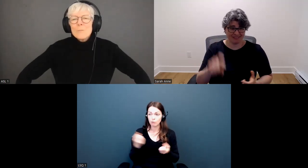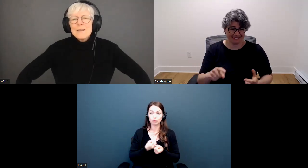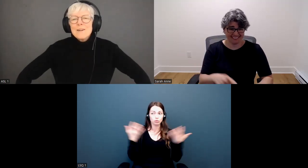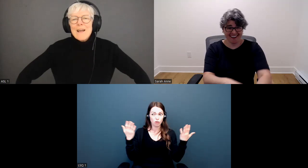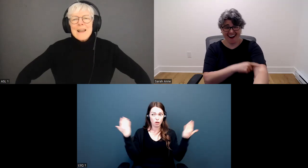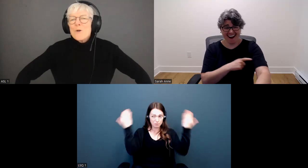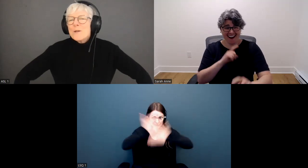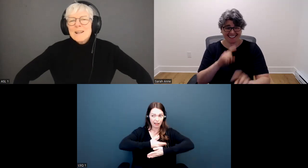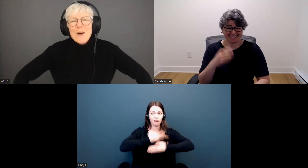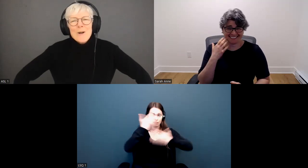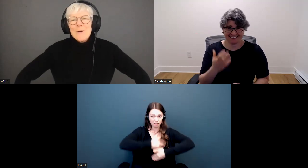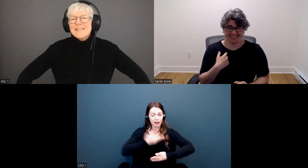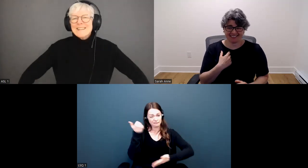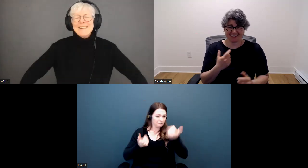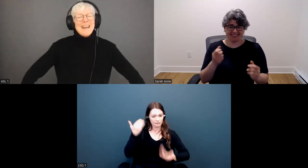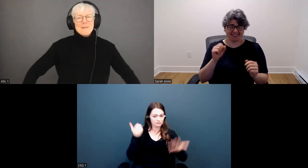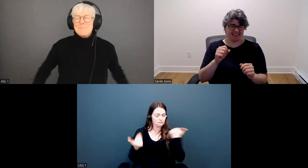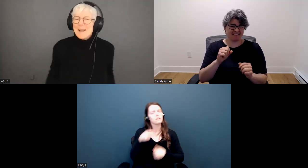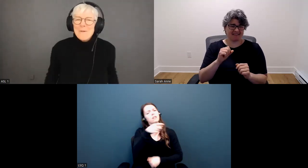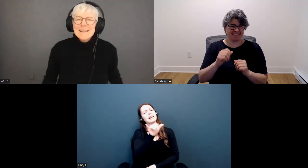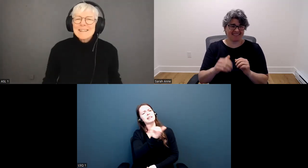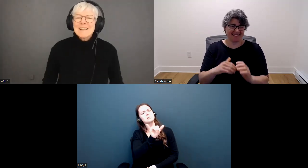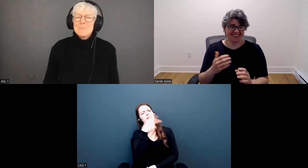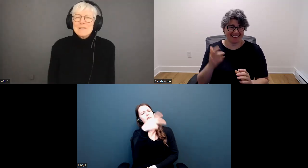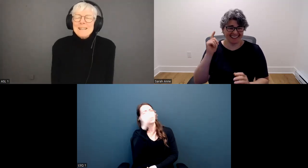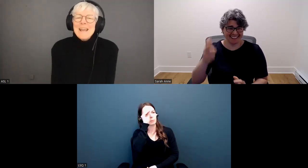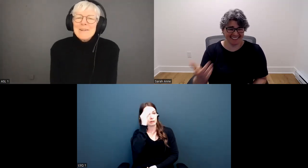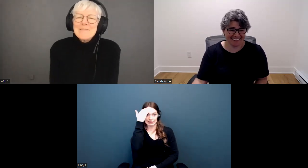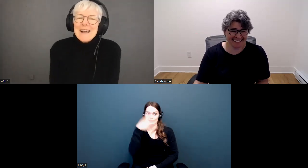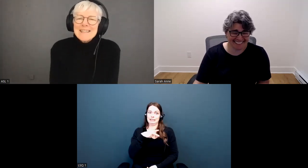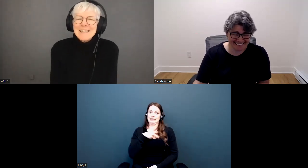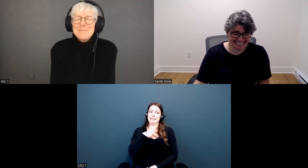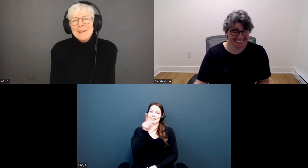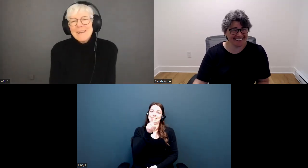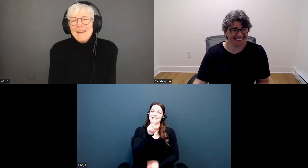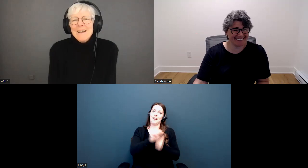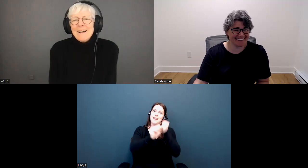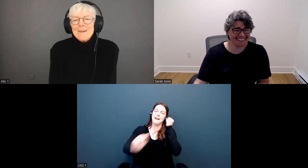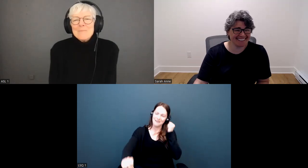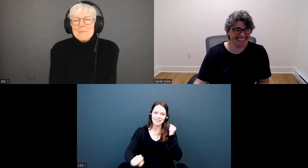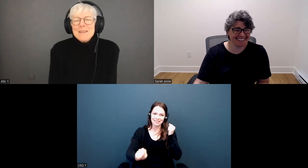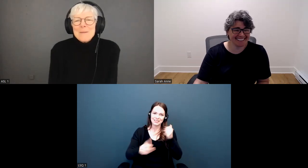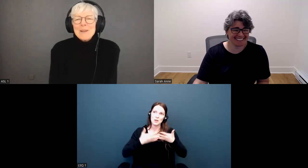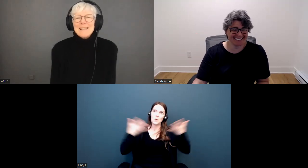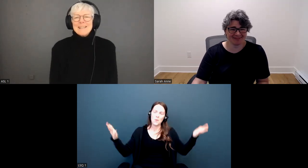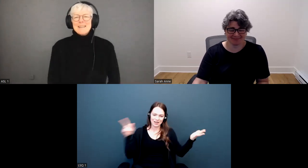opinion on that I know it's a long question it's a big question it's multi-layered and faceted but maybe maybe you can take a stab at that